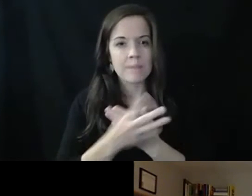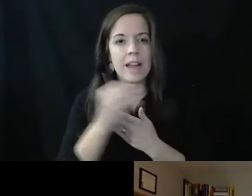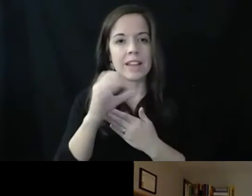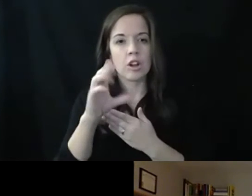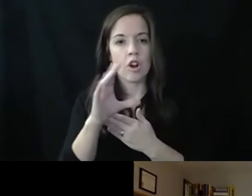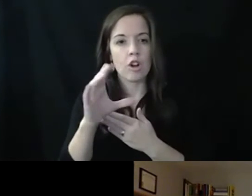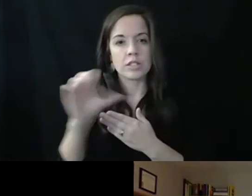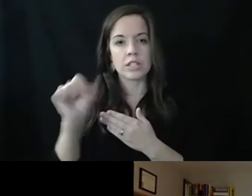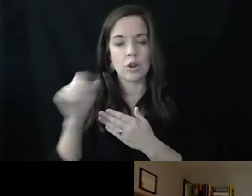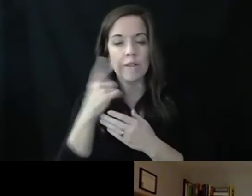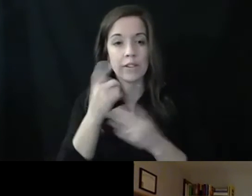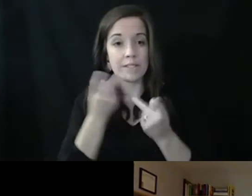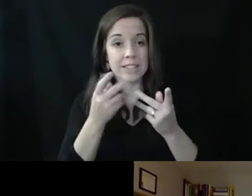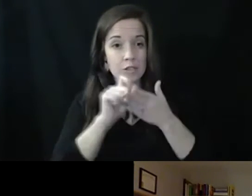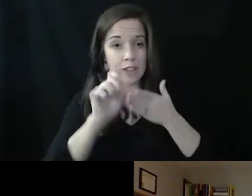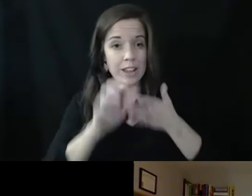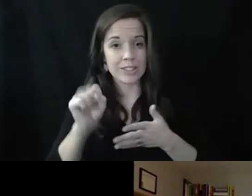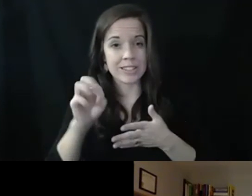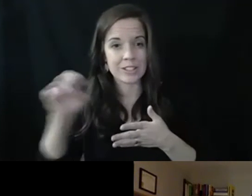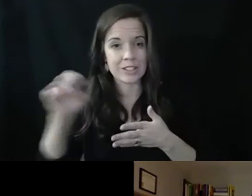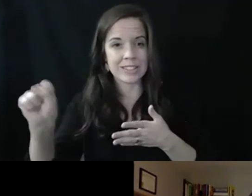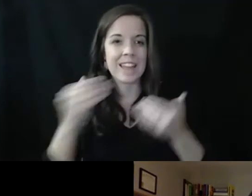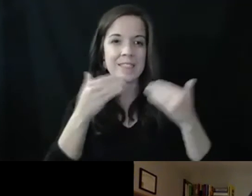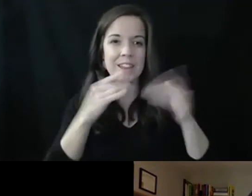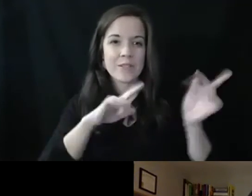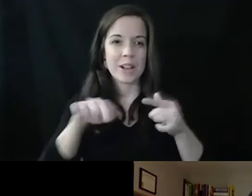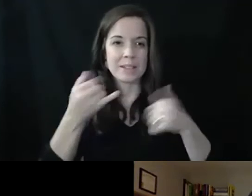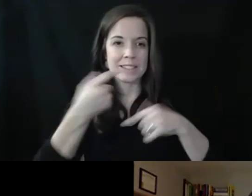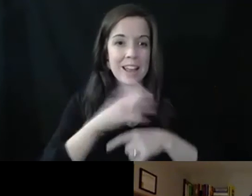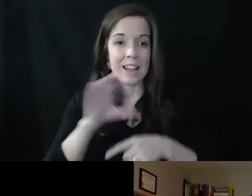reading series. Thank you so much for being here with us, Callista, we’re excited to hear you read.